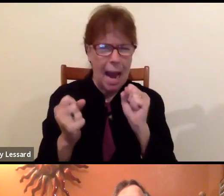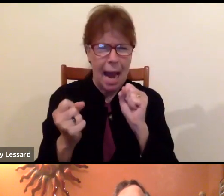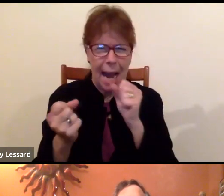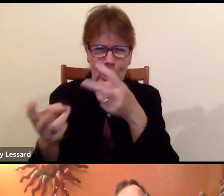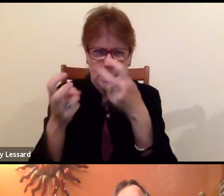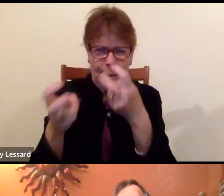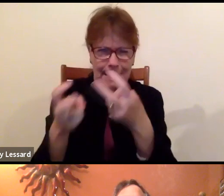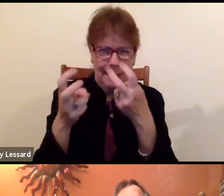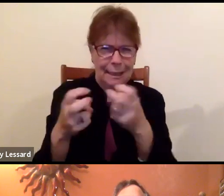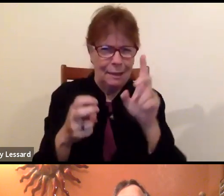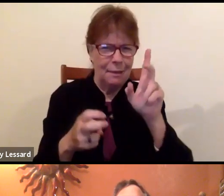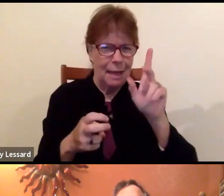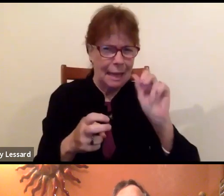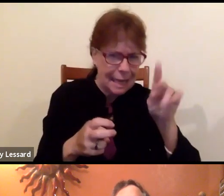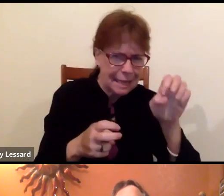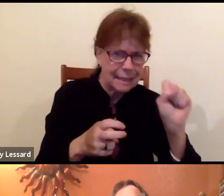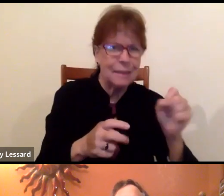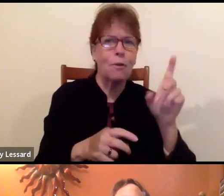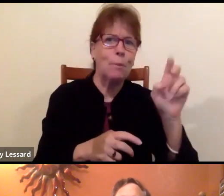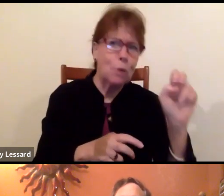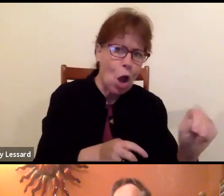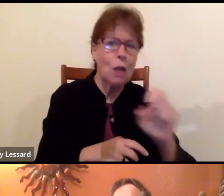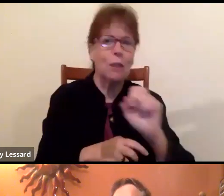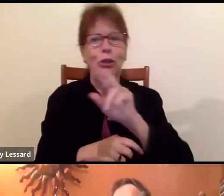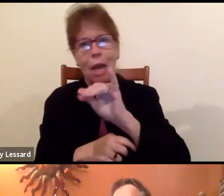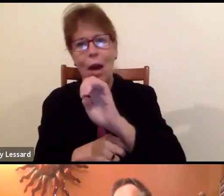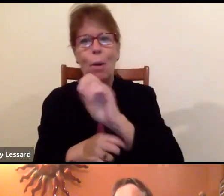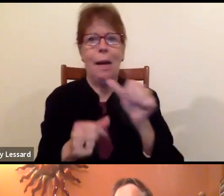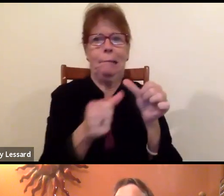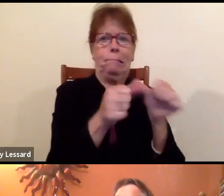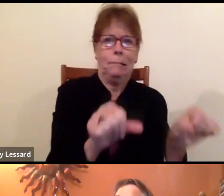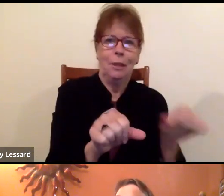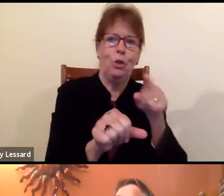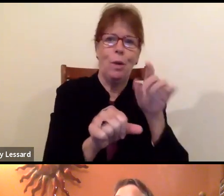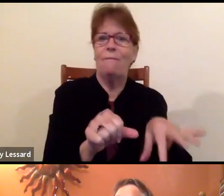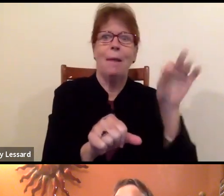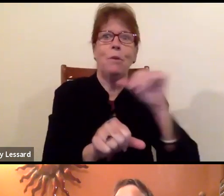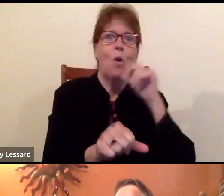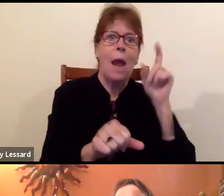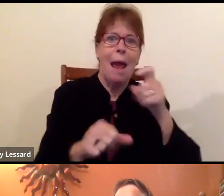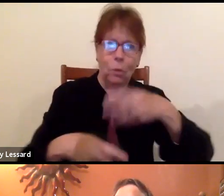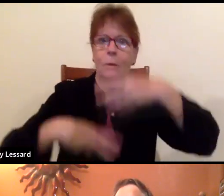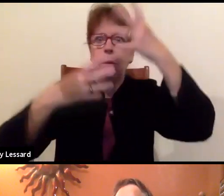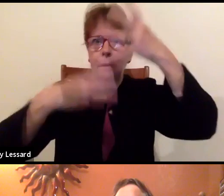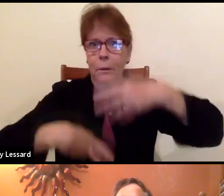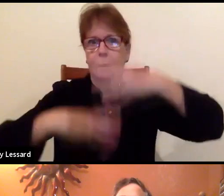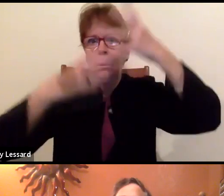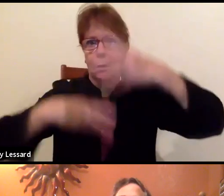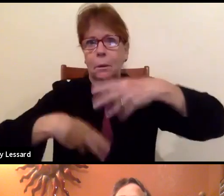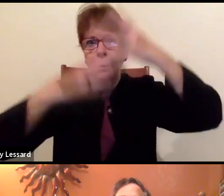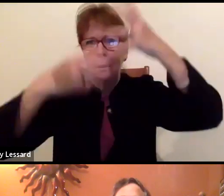for -- Nandita found your article about accessible social media. It's in the chat. It will disappear when we hang up on this call, but it will